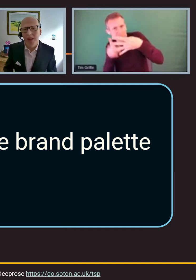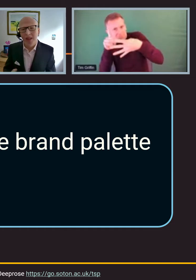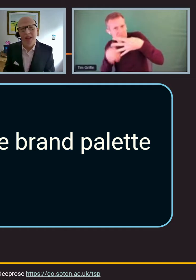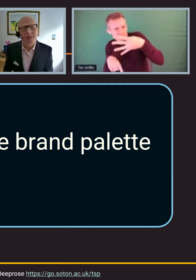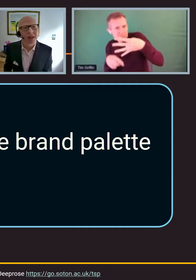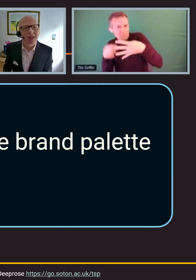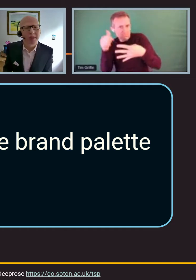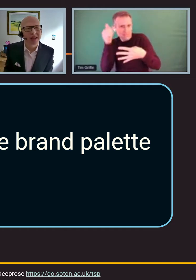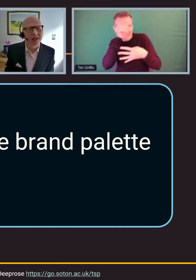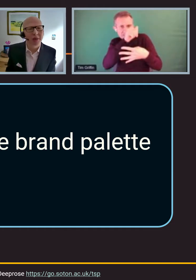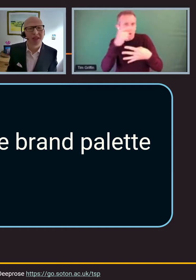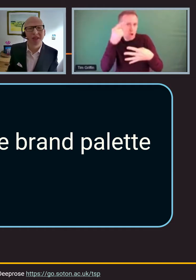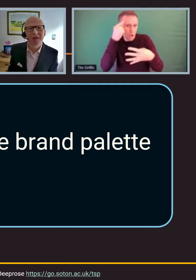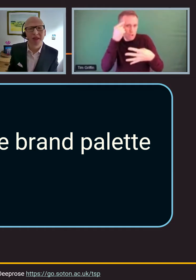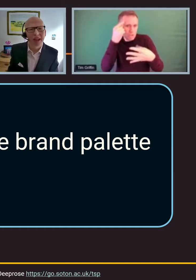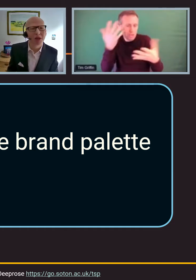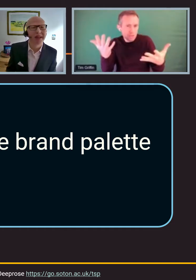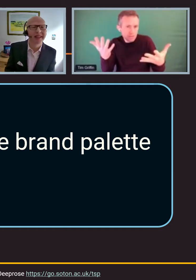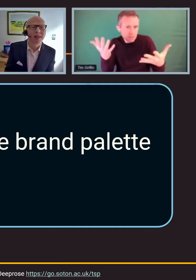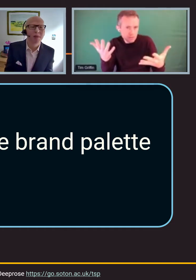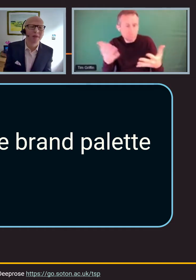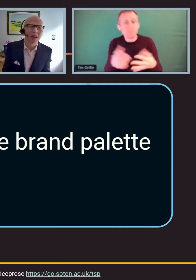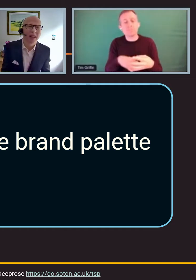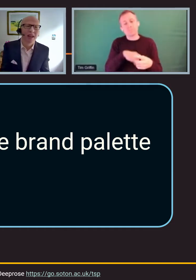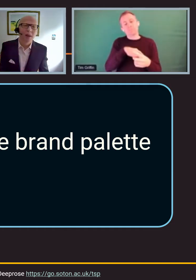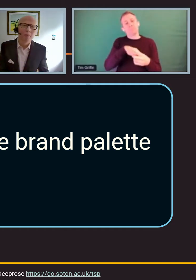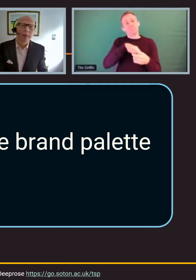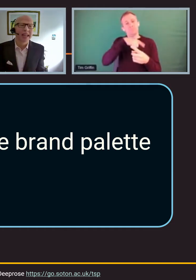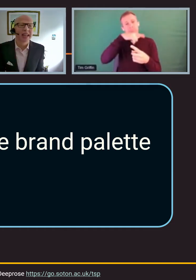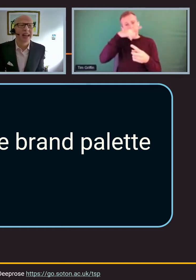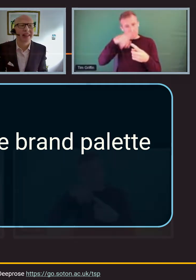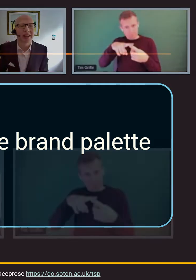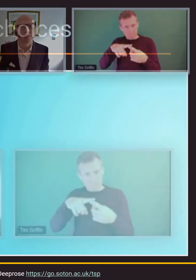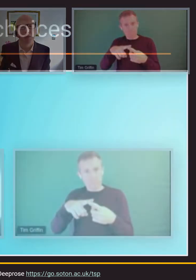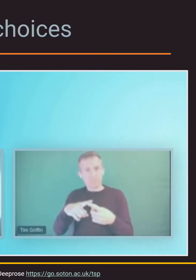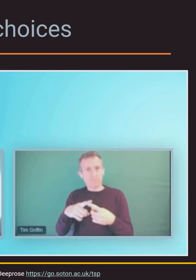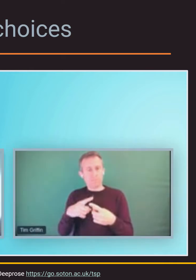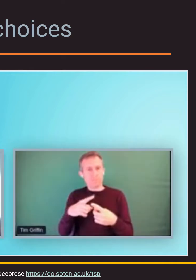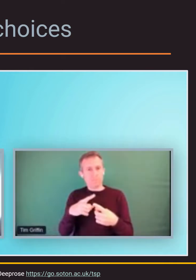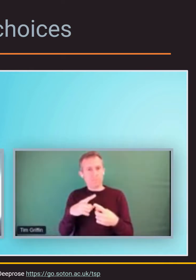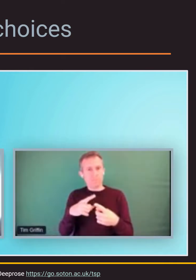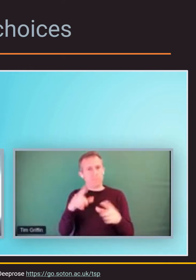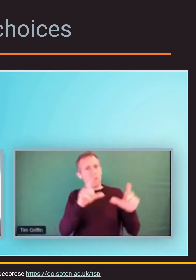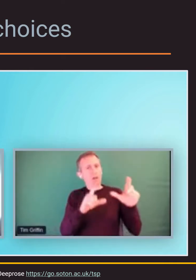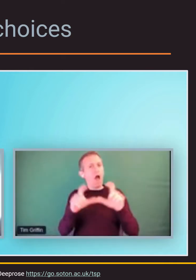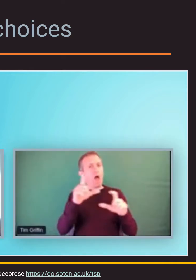Next, I’m going to speak to the question of how we can simplify making accessible colour choices.